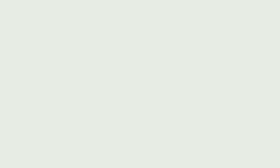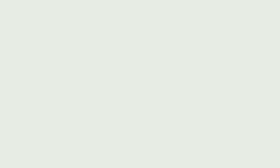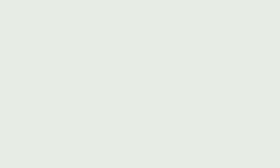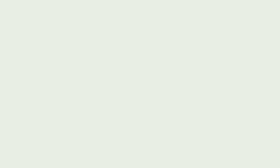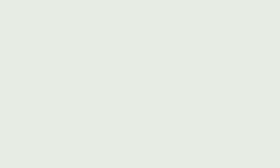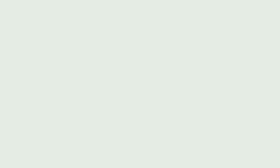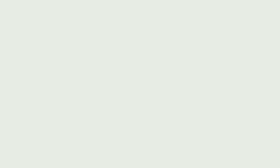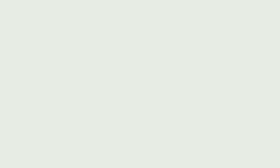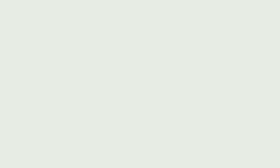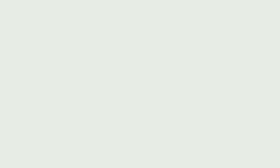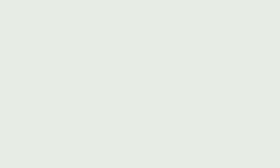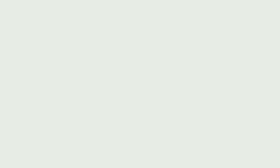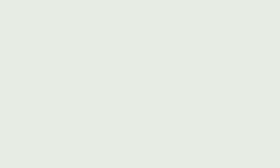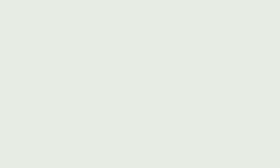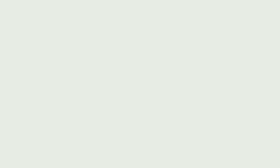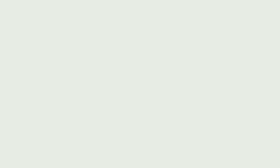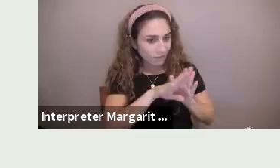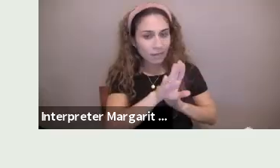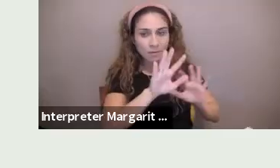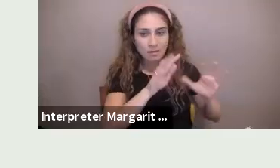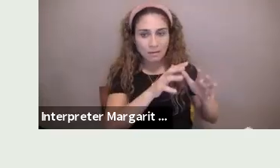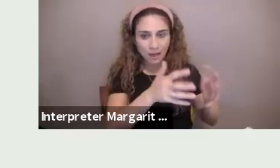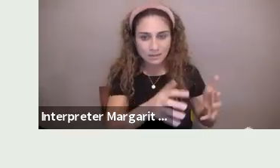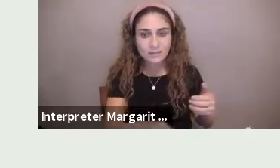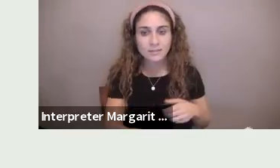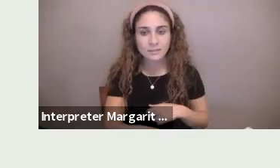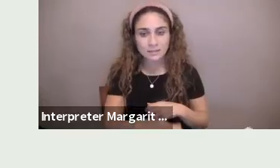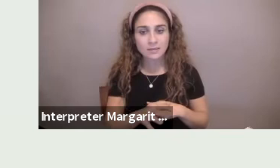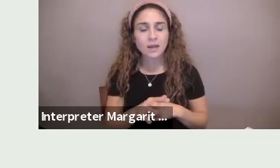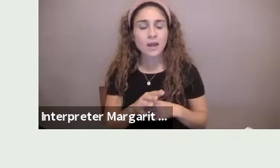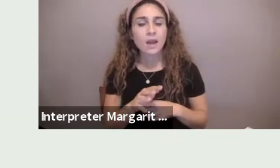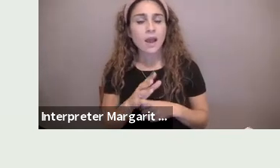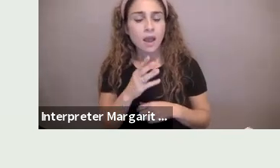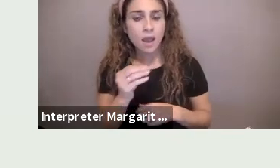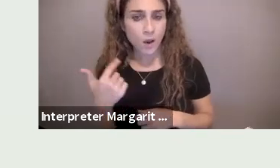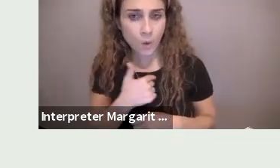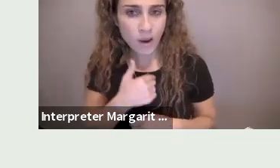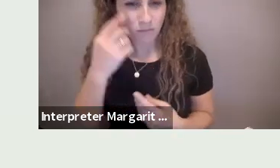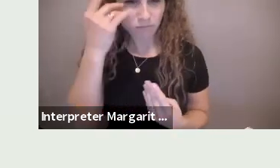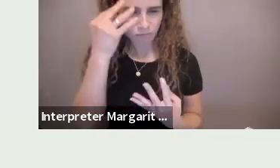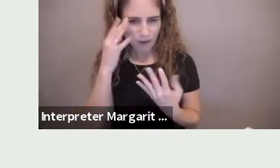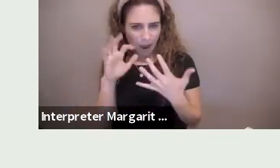Brian Boomer: Specifically hands on courses. What's more hands on than welding. Right. So we thought, how can we deliver this in a place where we don't have a lab.